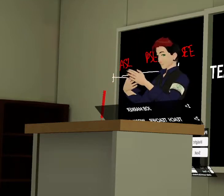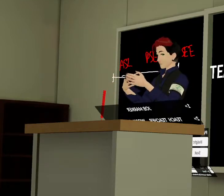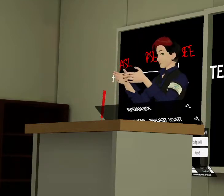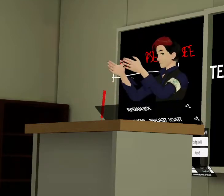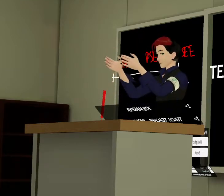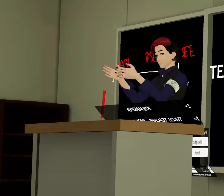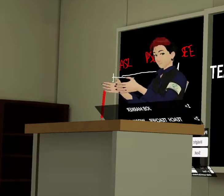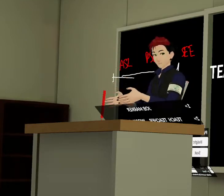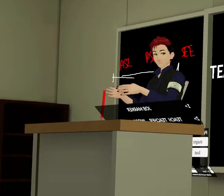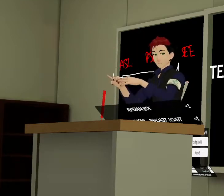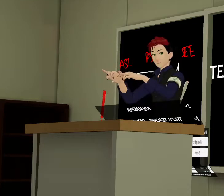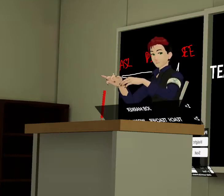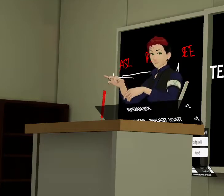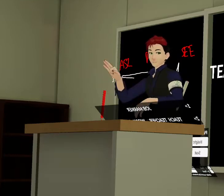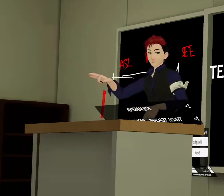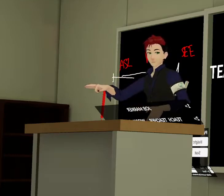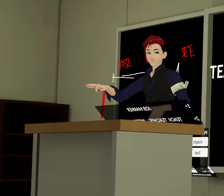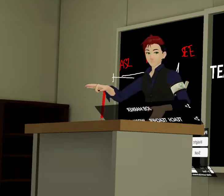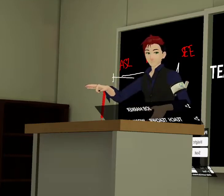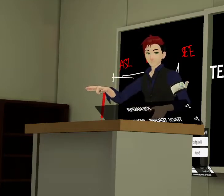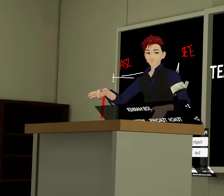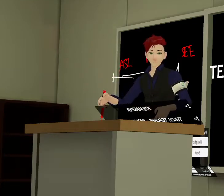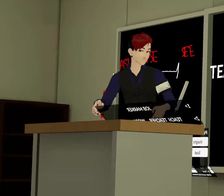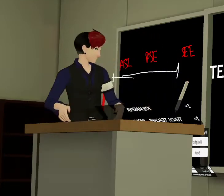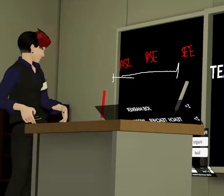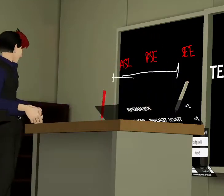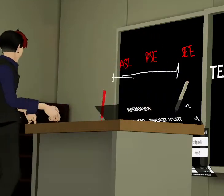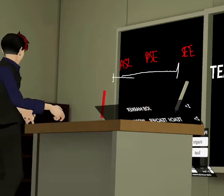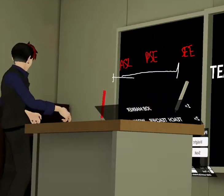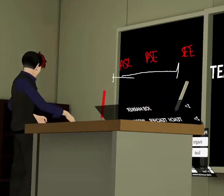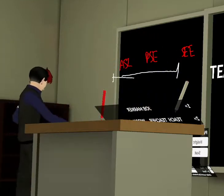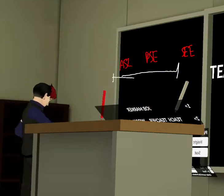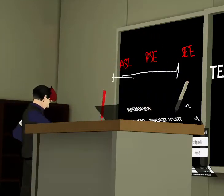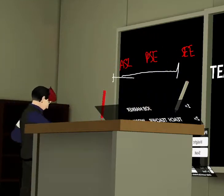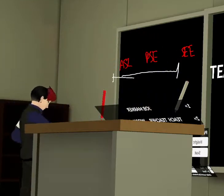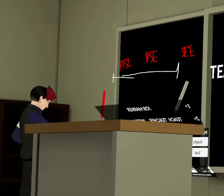means a person who does that